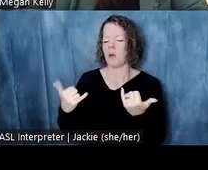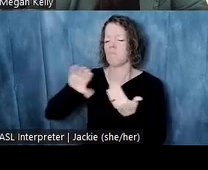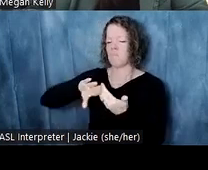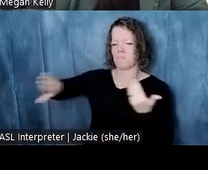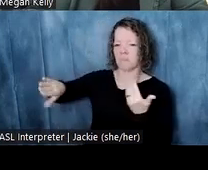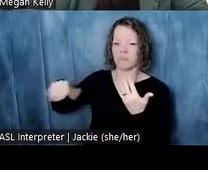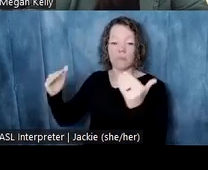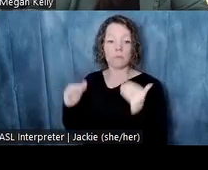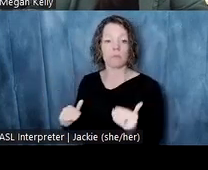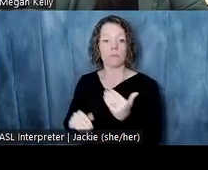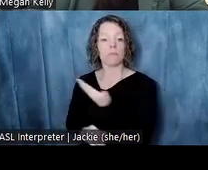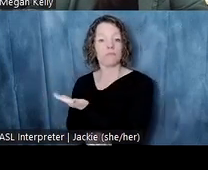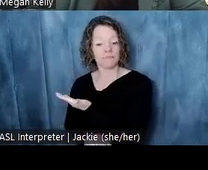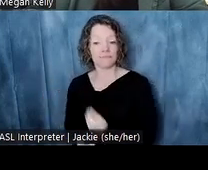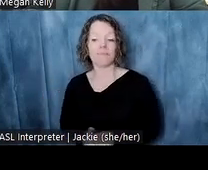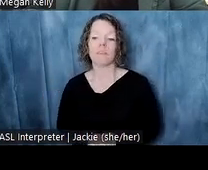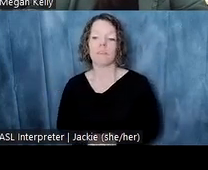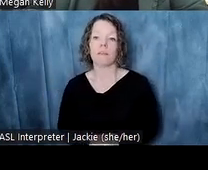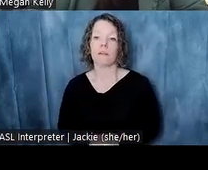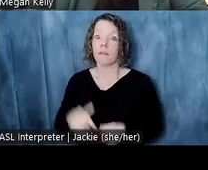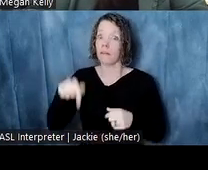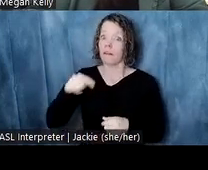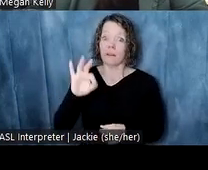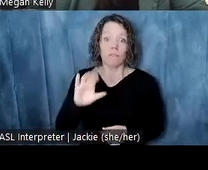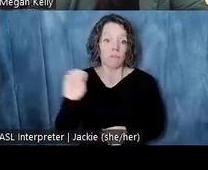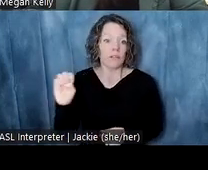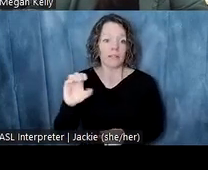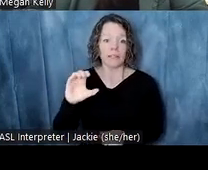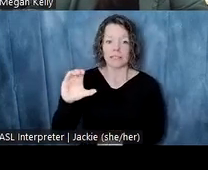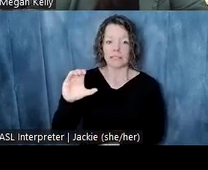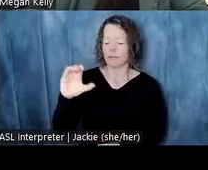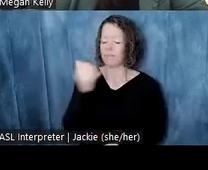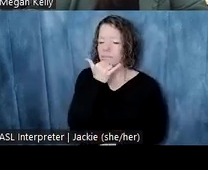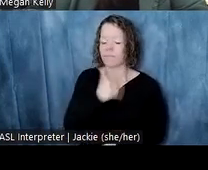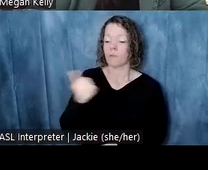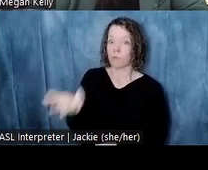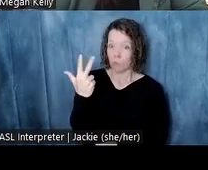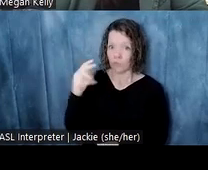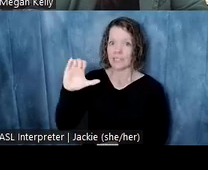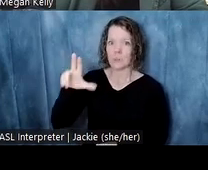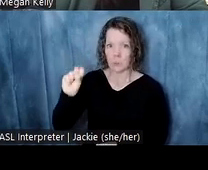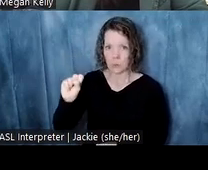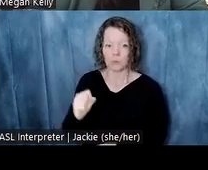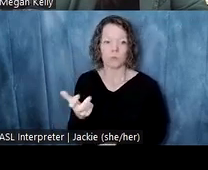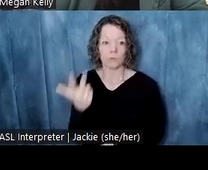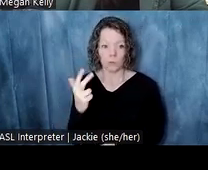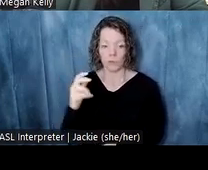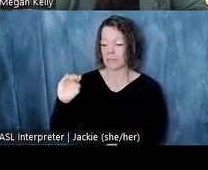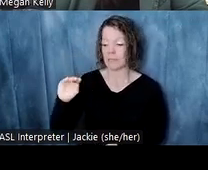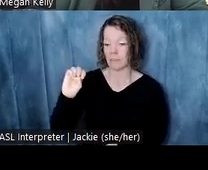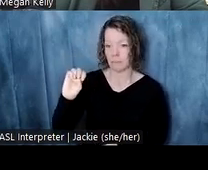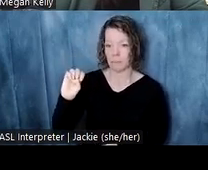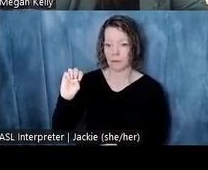are offering three CEs and three CMEs for the disciplines listed on this slide. In terms of